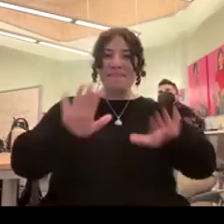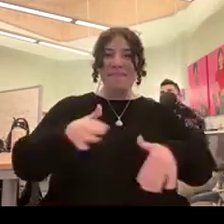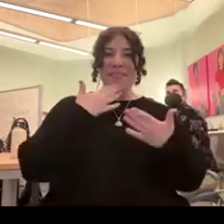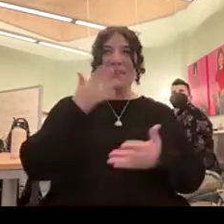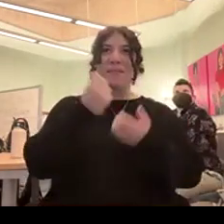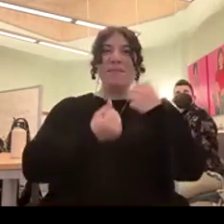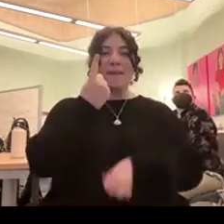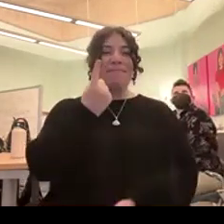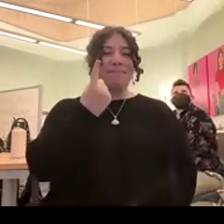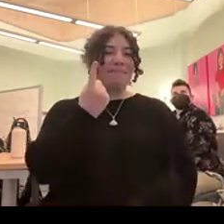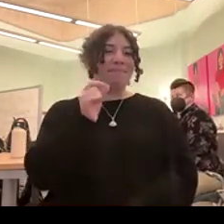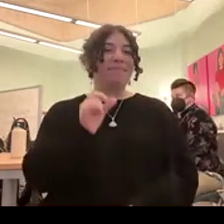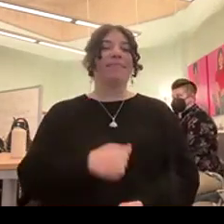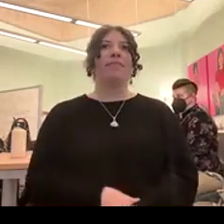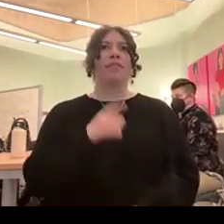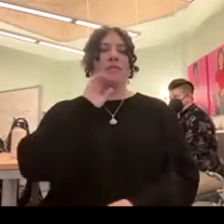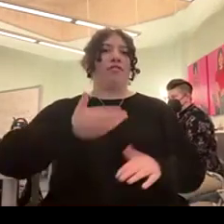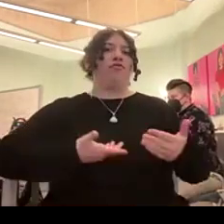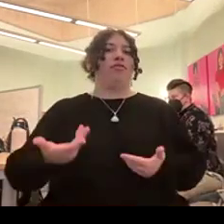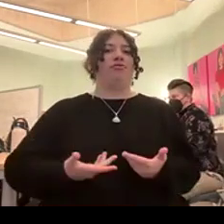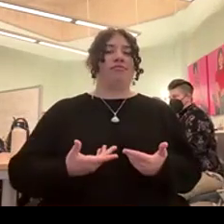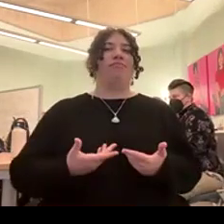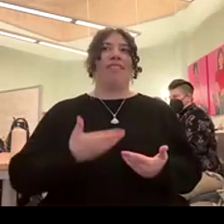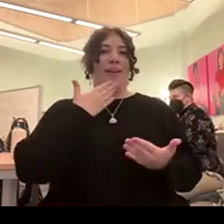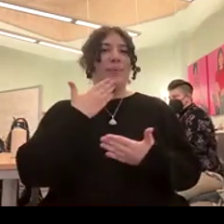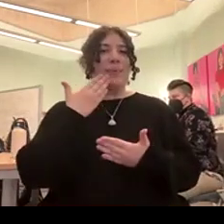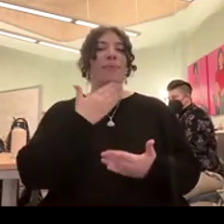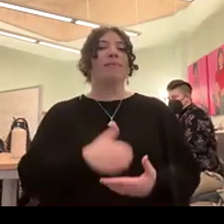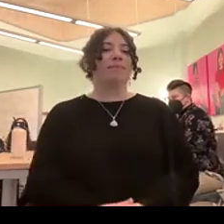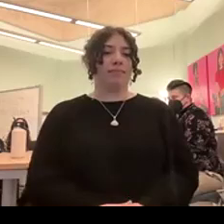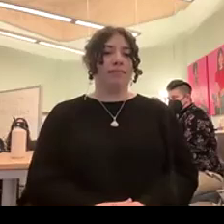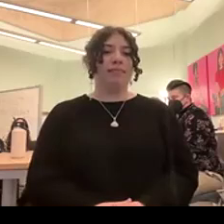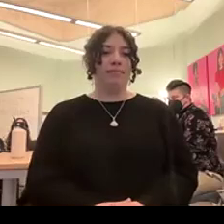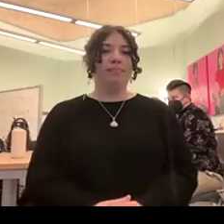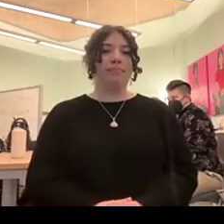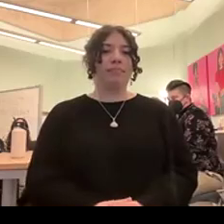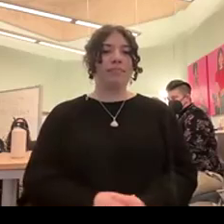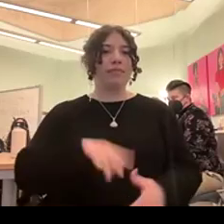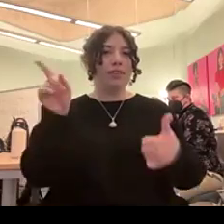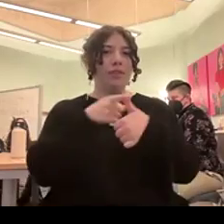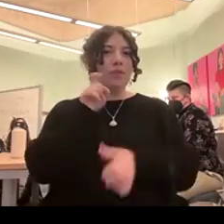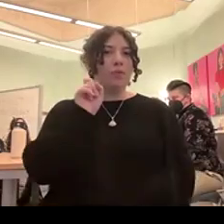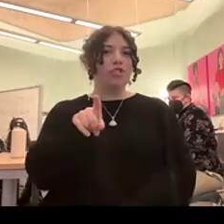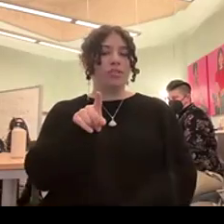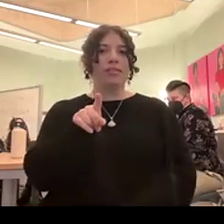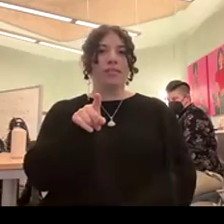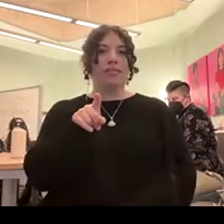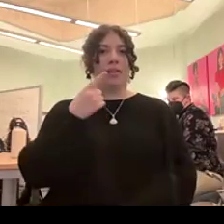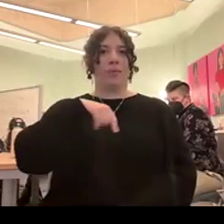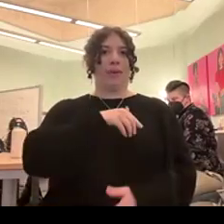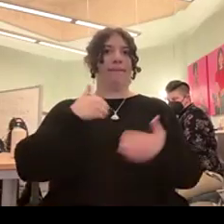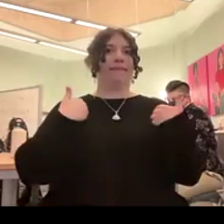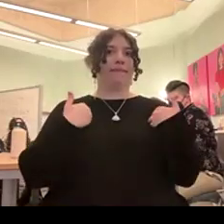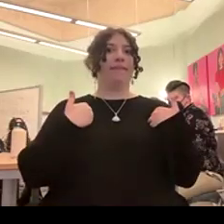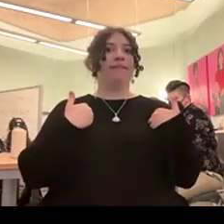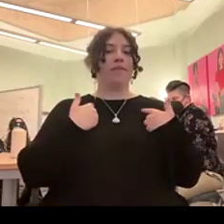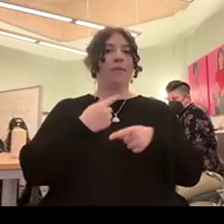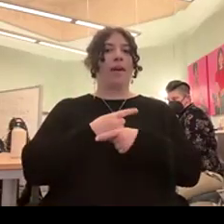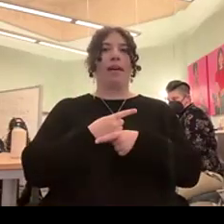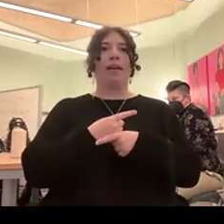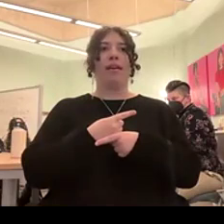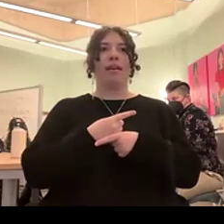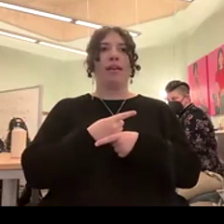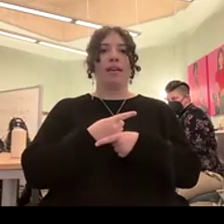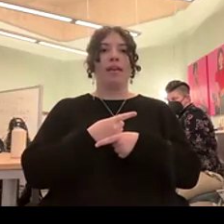Awesome. Thank you, everyone, for those introductions. And so the first question that